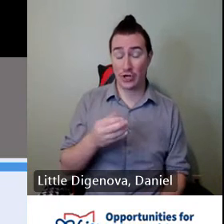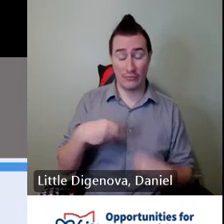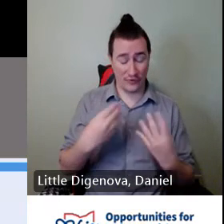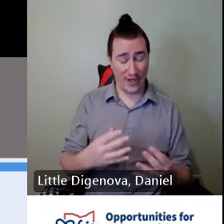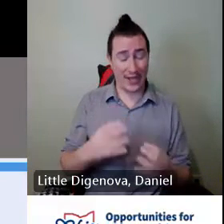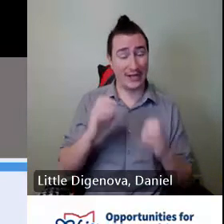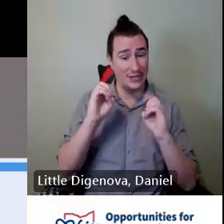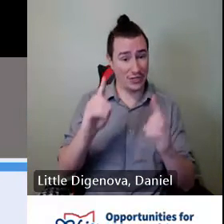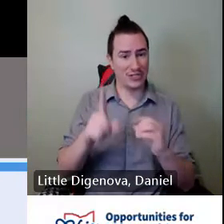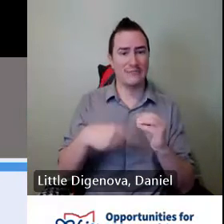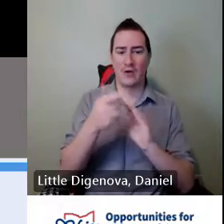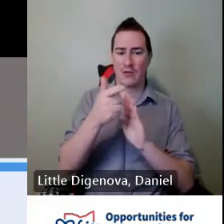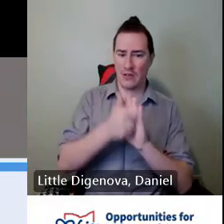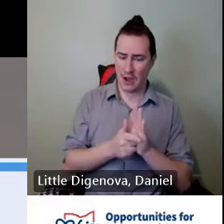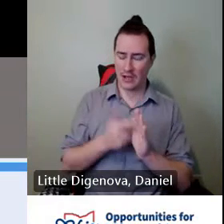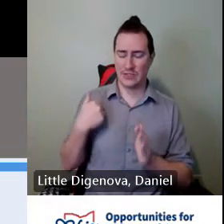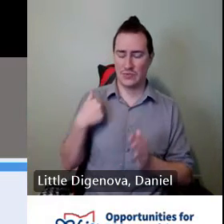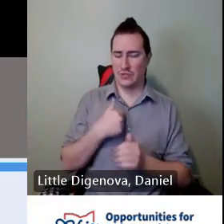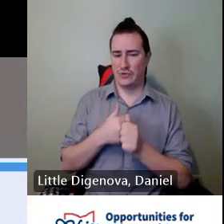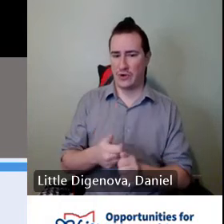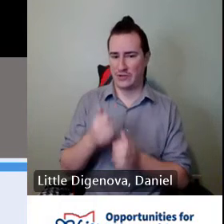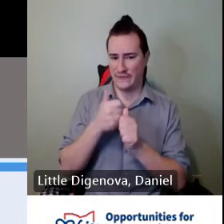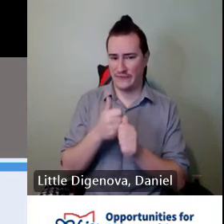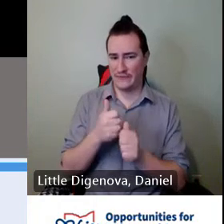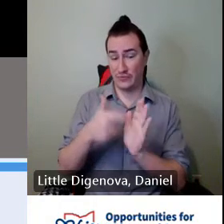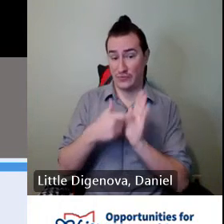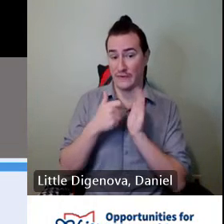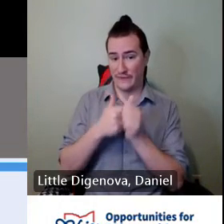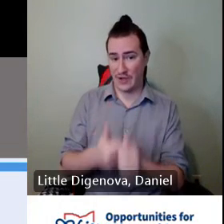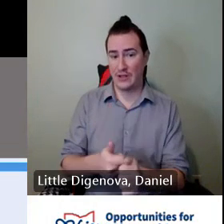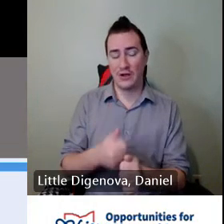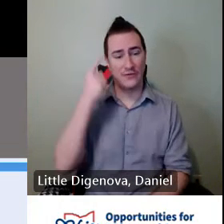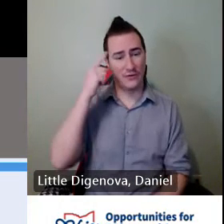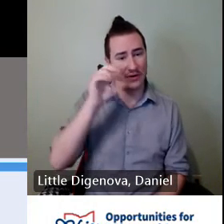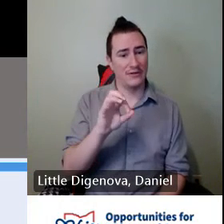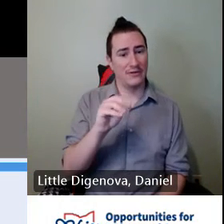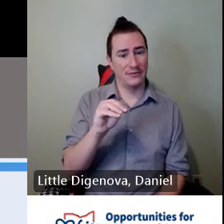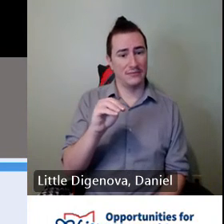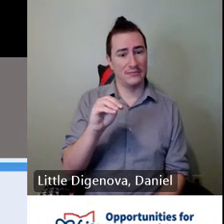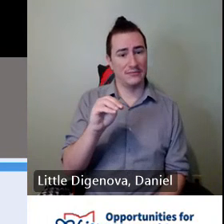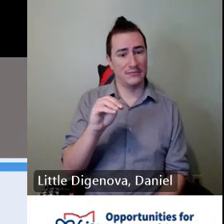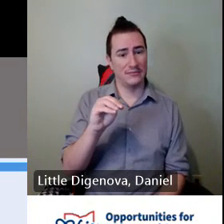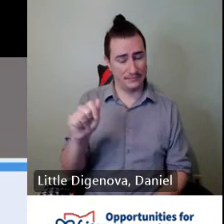such as the Family and Medical Leave Act, workers compensation laws, and the Americans with Disabilities Act.